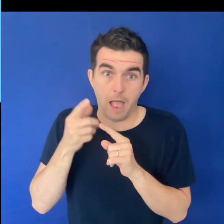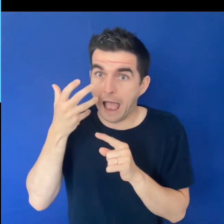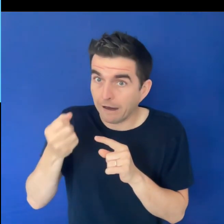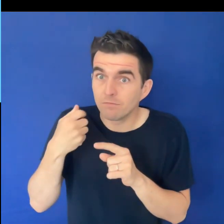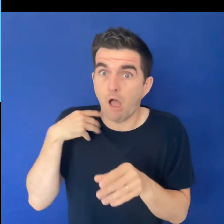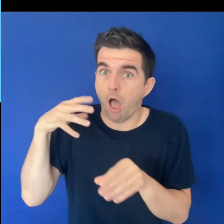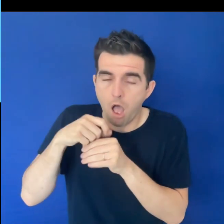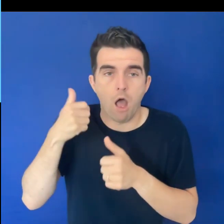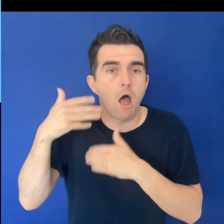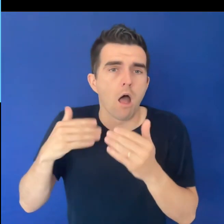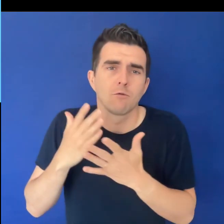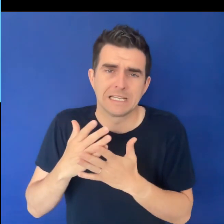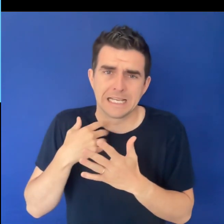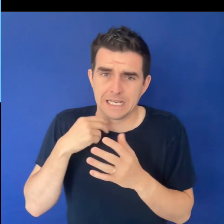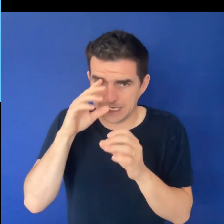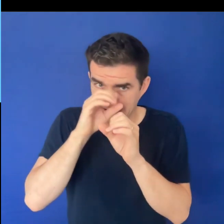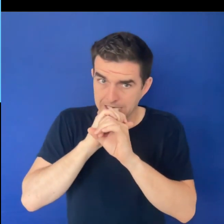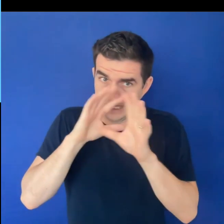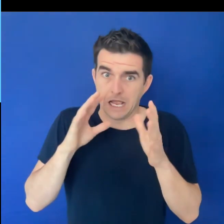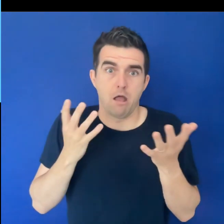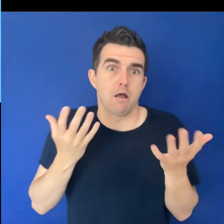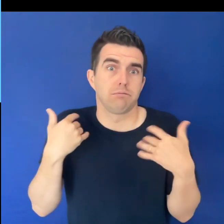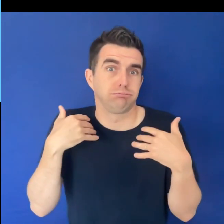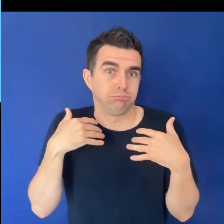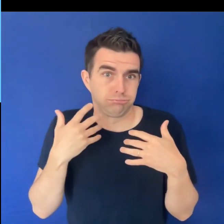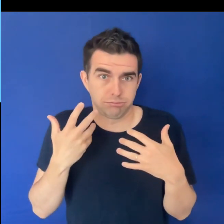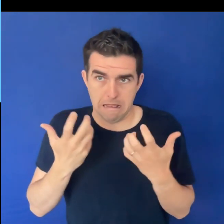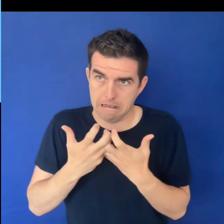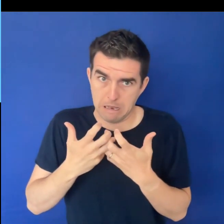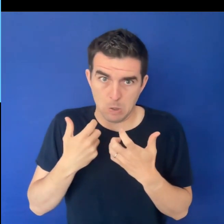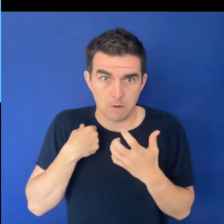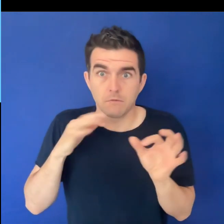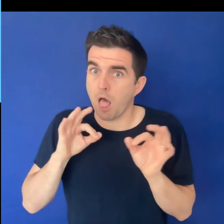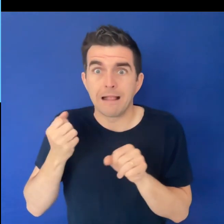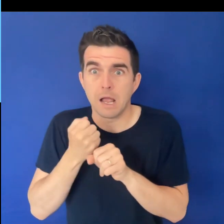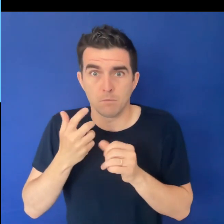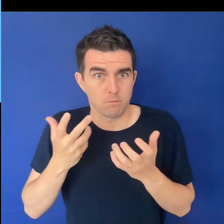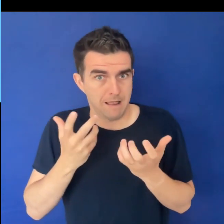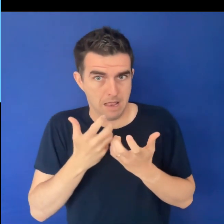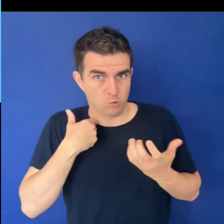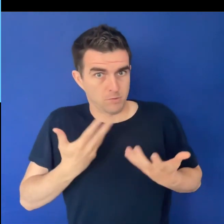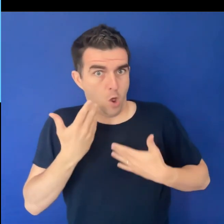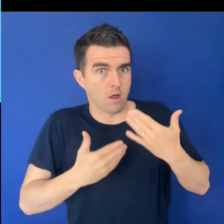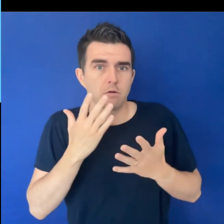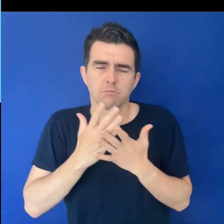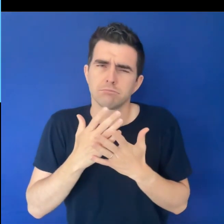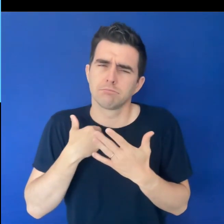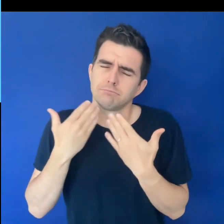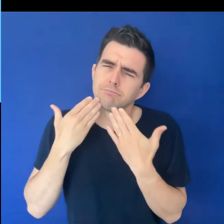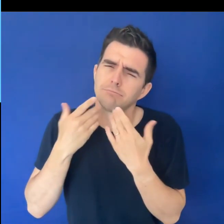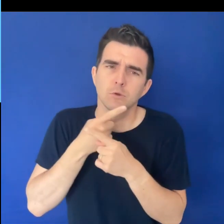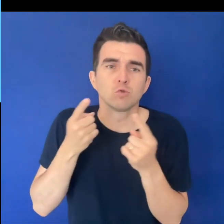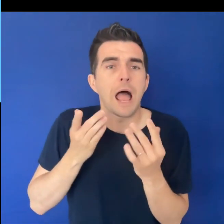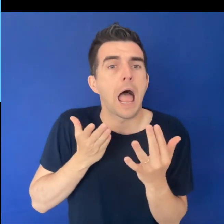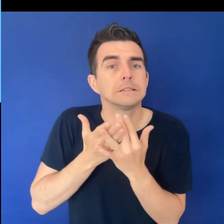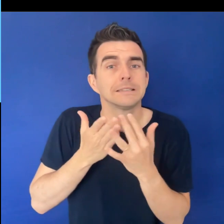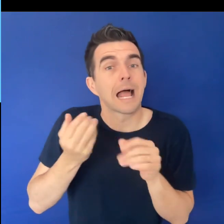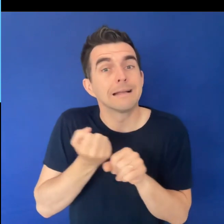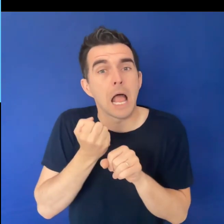and I can only imagine where my life would be right now if I didn’t get back into gaming. I owe accessibility in gaming so much.